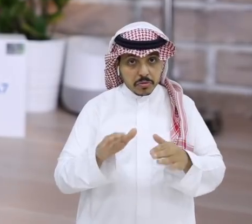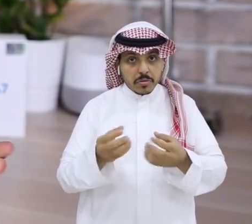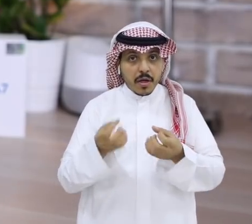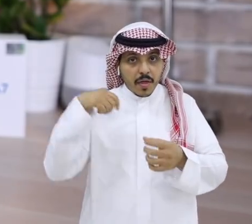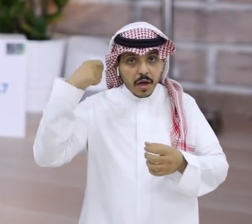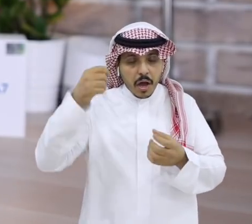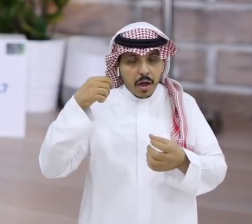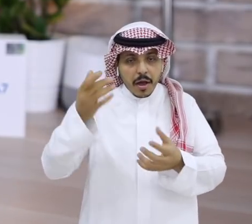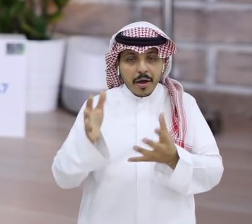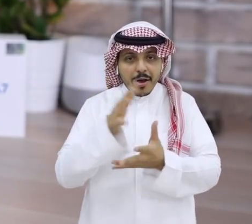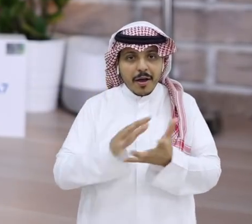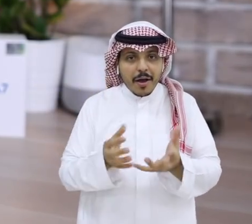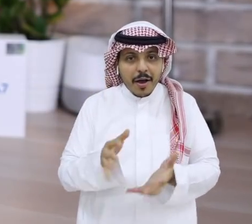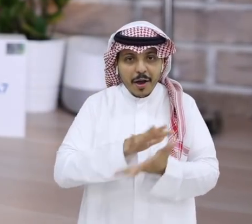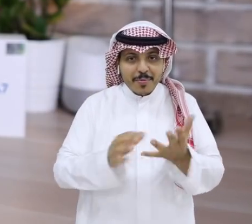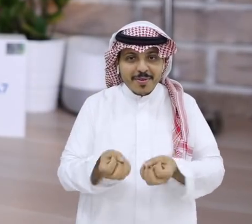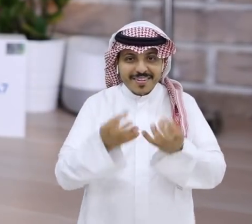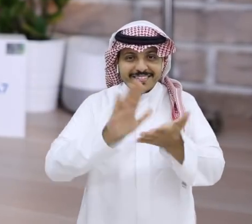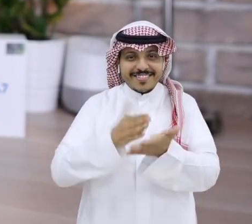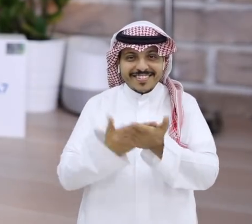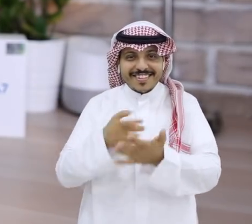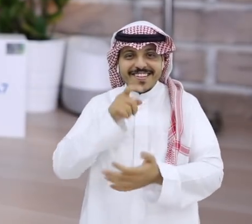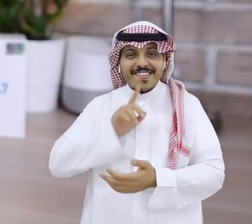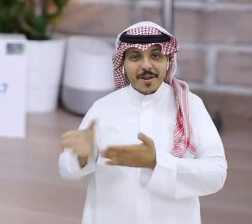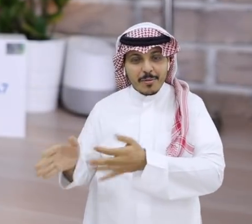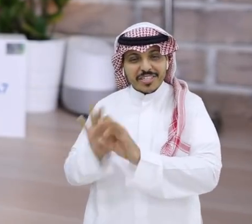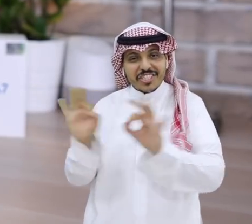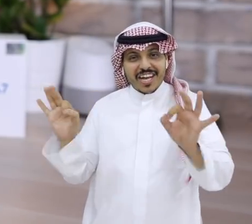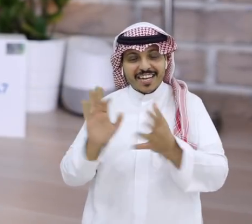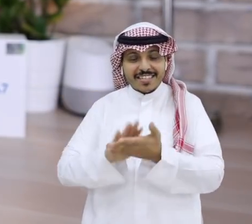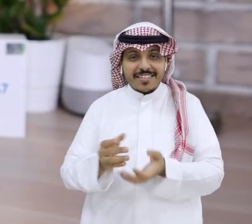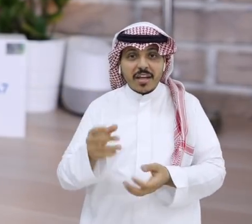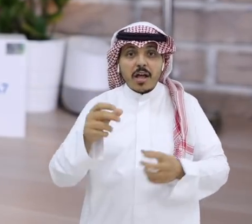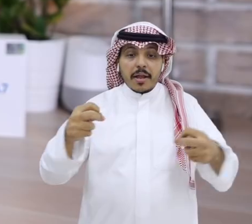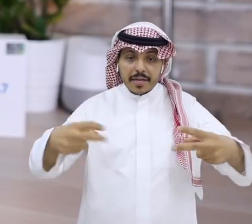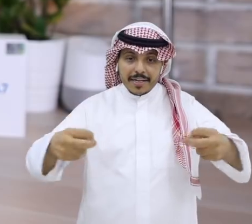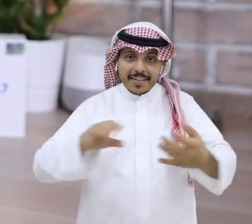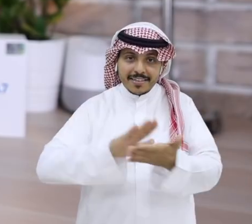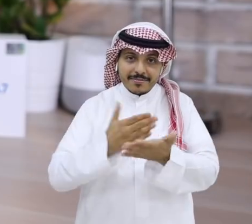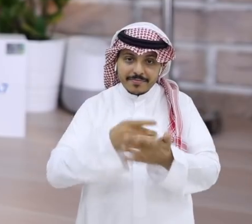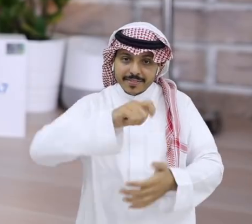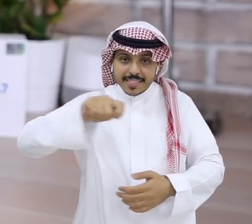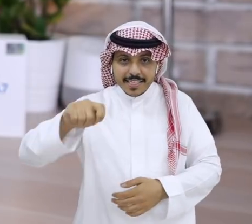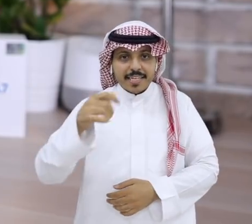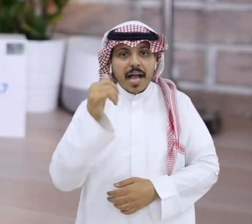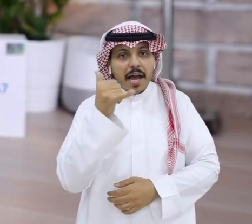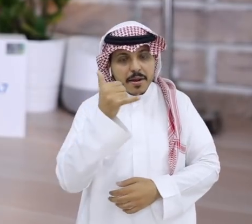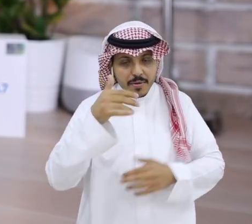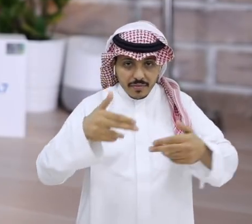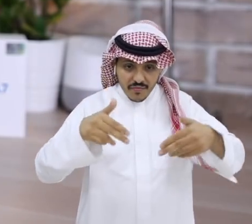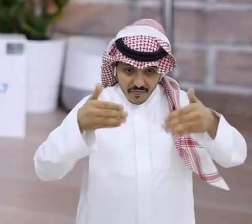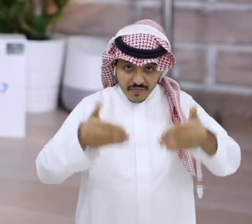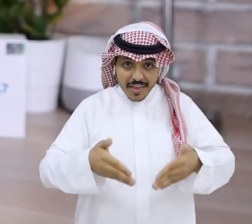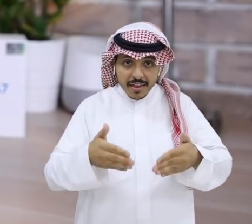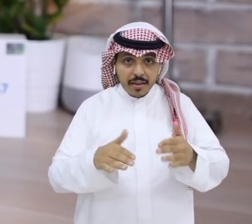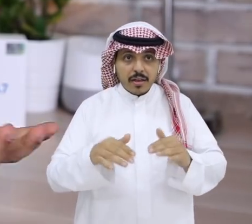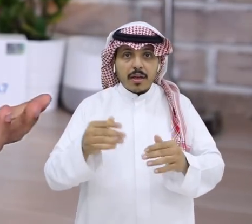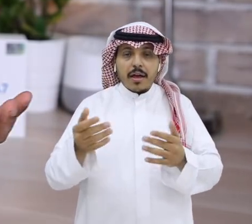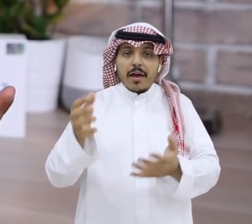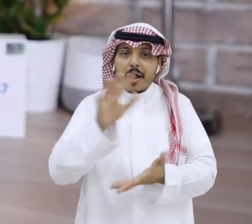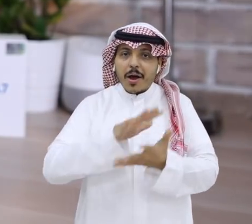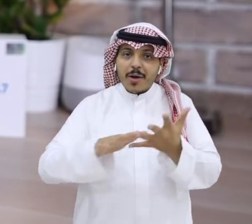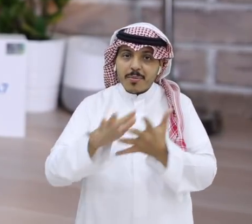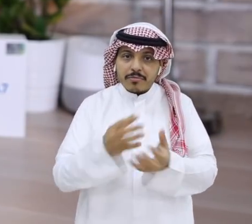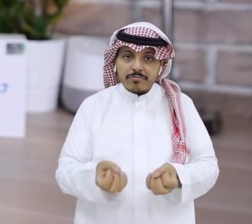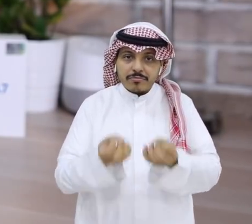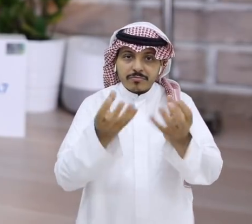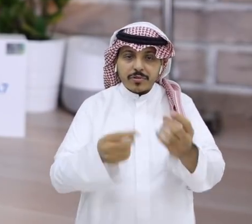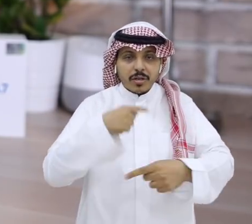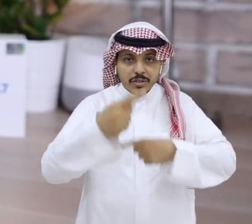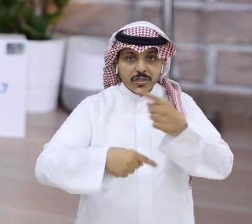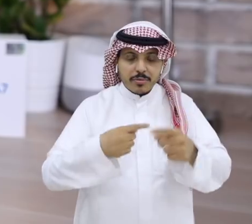As long as we offer this content, and Abdelwahhab translates it, and as long as the Arabic and English captions are available, and the content is balanced, we will continue!